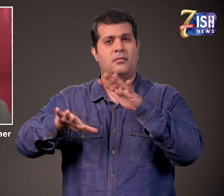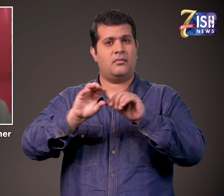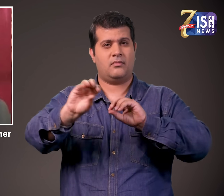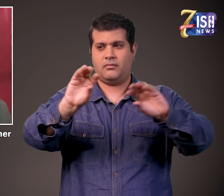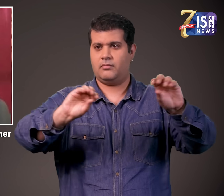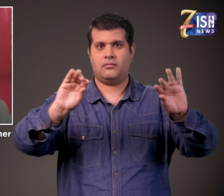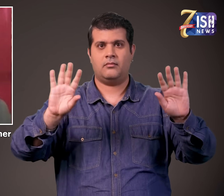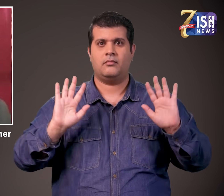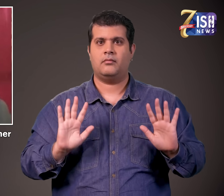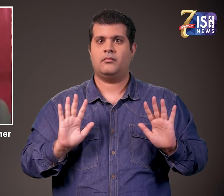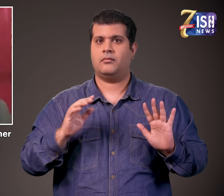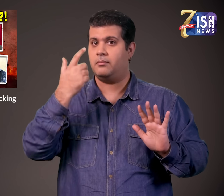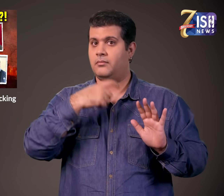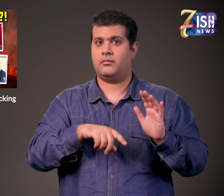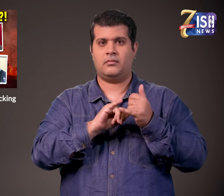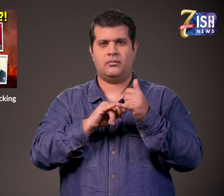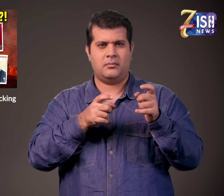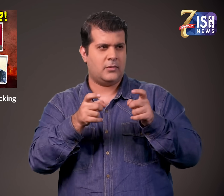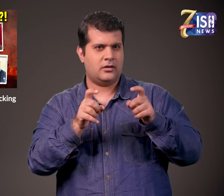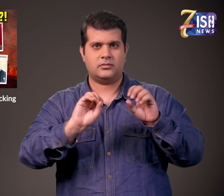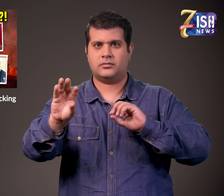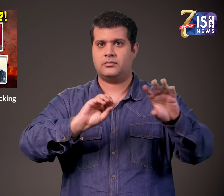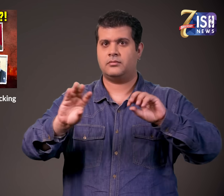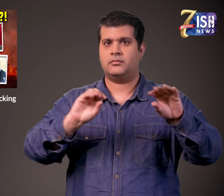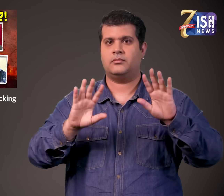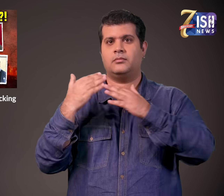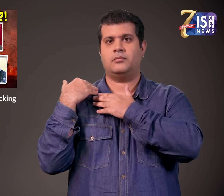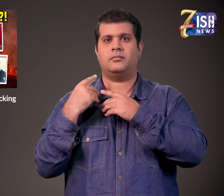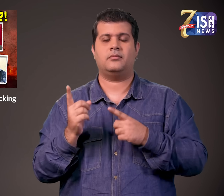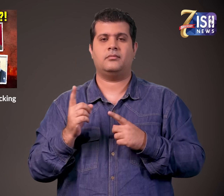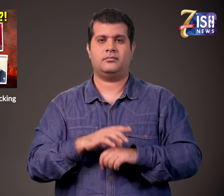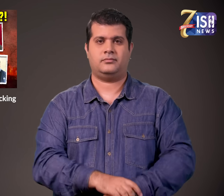Dr. Shaheen orchestrated the plan and delegated the tasks meticulously.